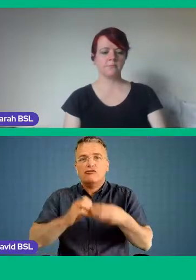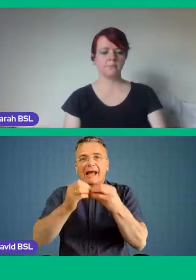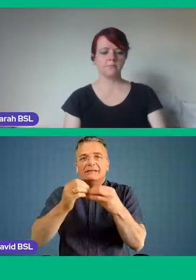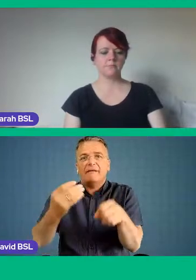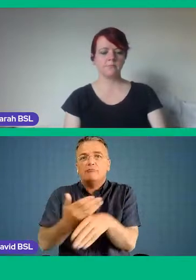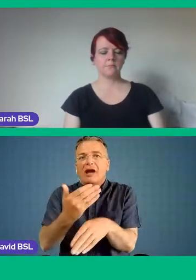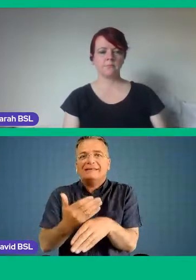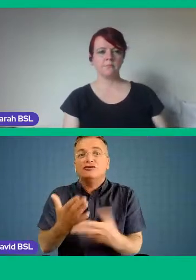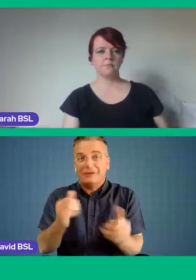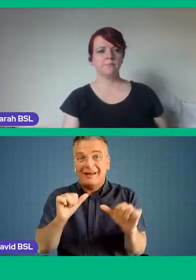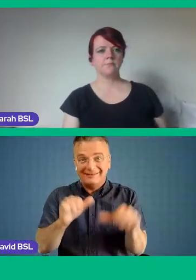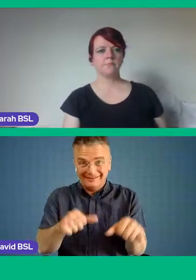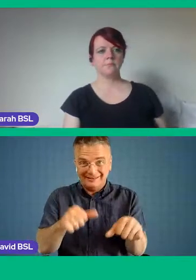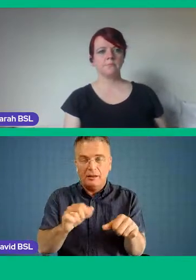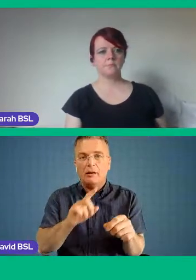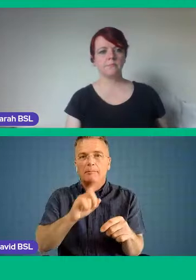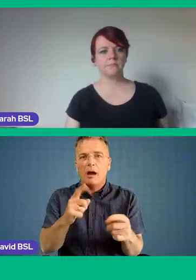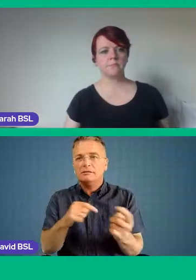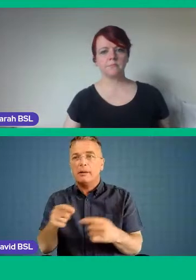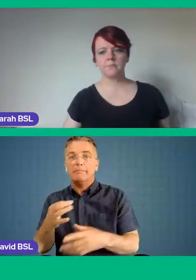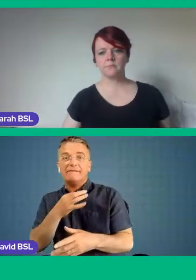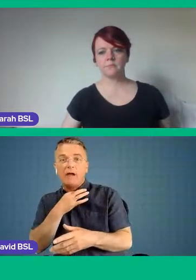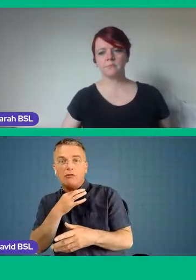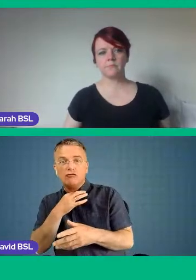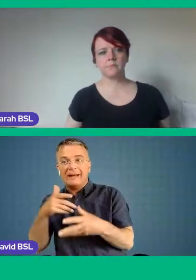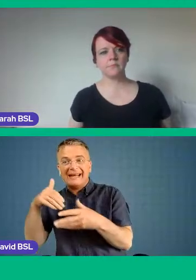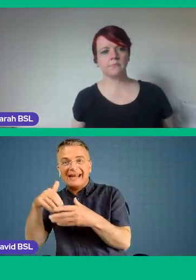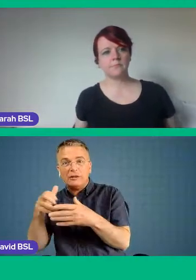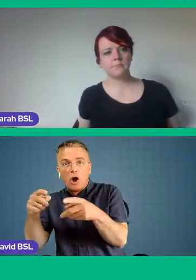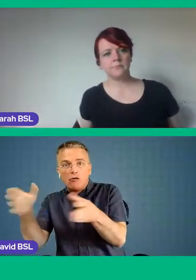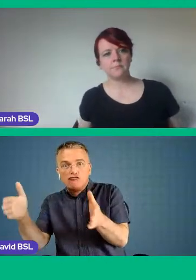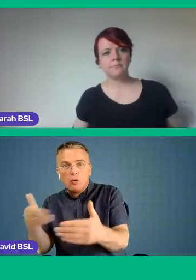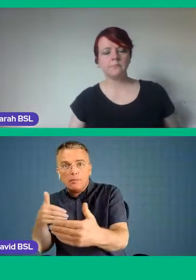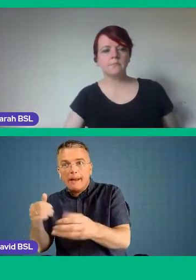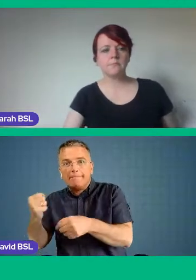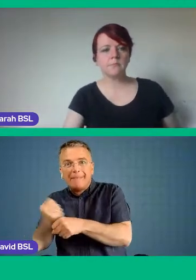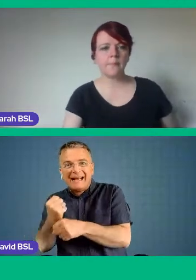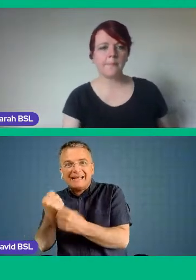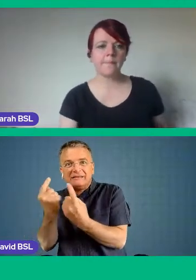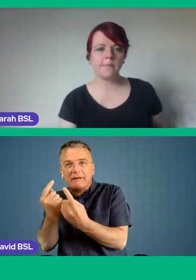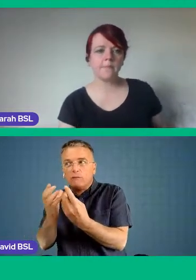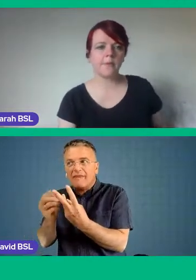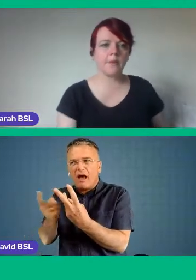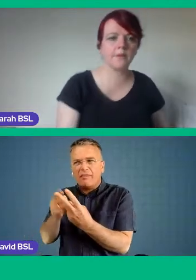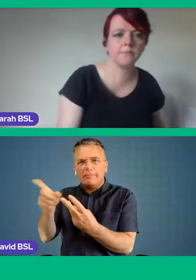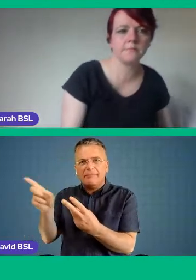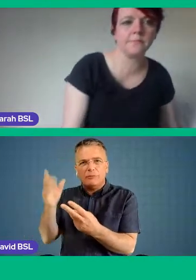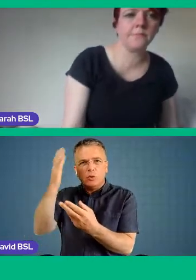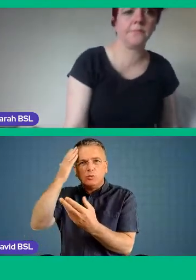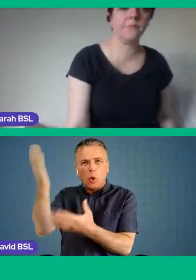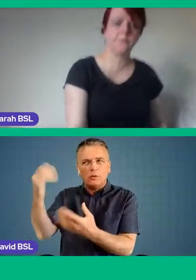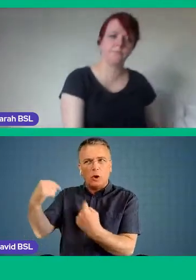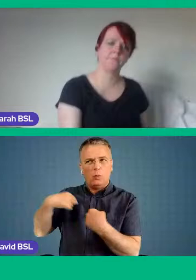quite happy to do that as creative practitioners, but then when it comes to being vulnerable in a room and